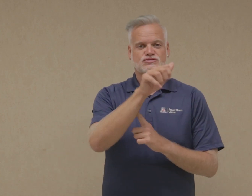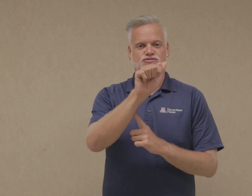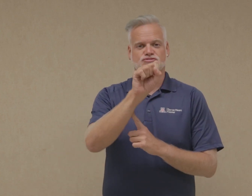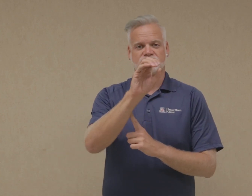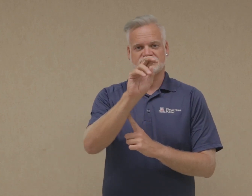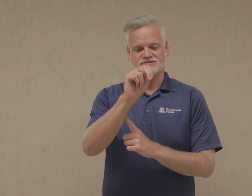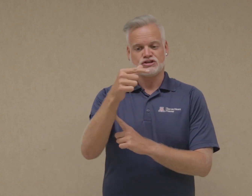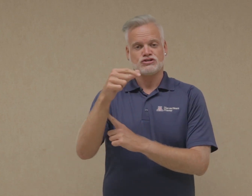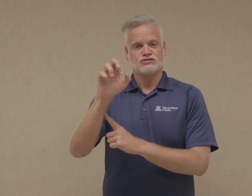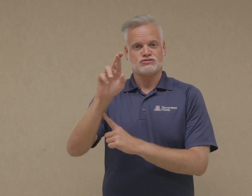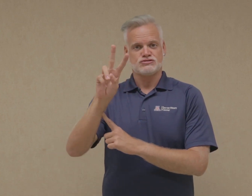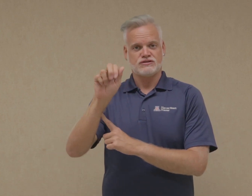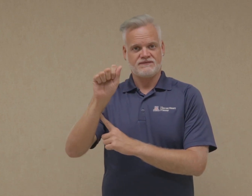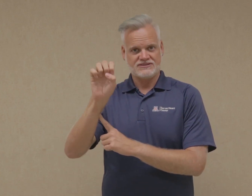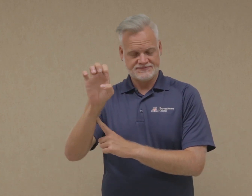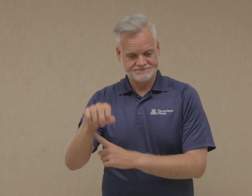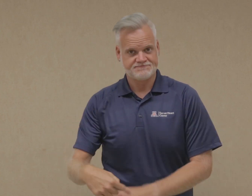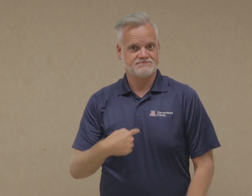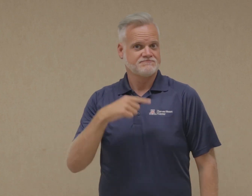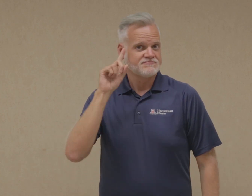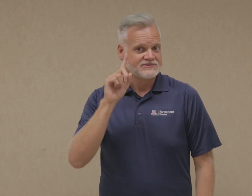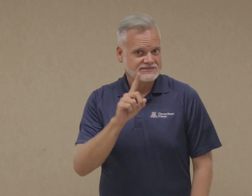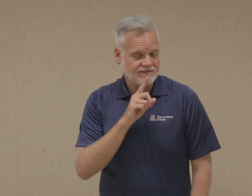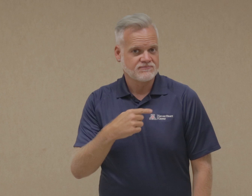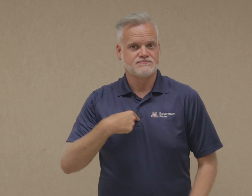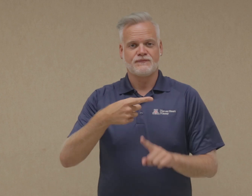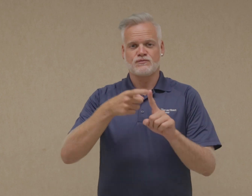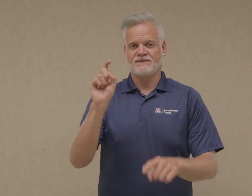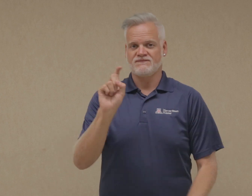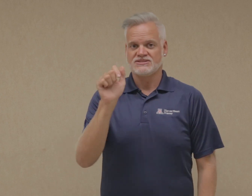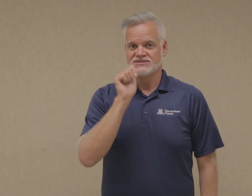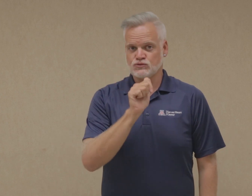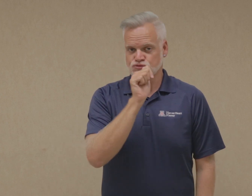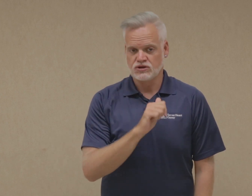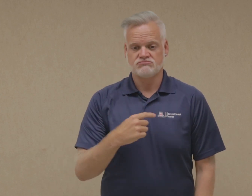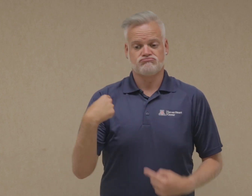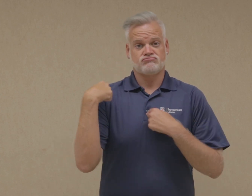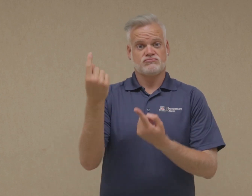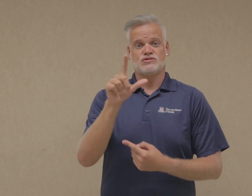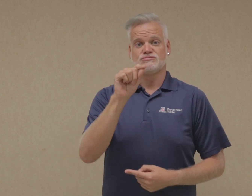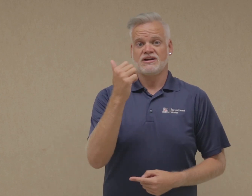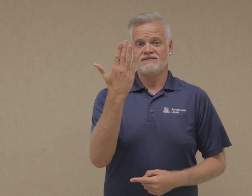name is Jason Gervase and I am Deaf I am from Phoenix, Arizona and I have been teaching ASL since 2015 at the